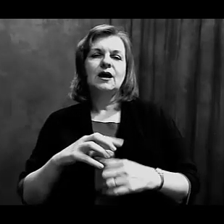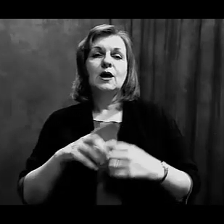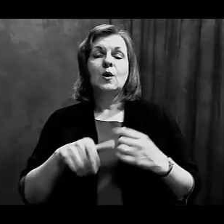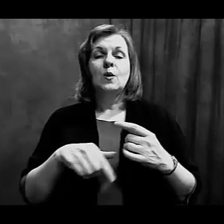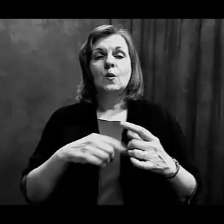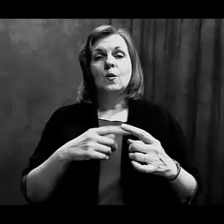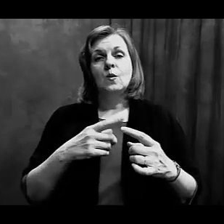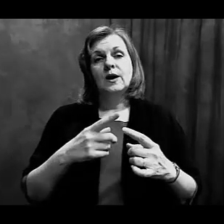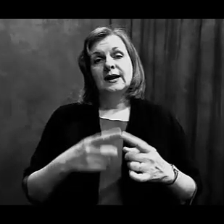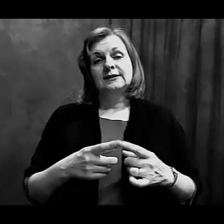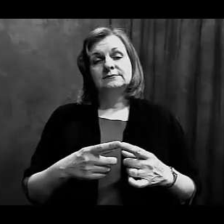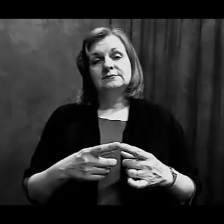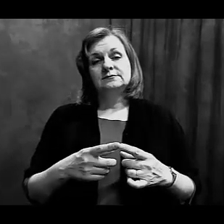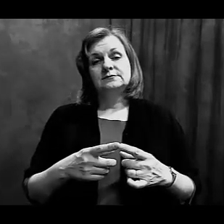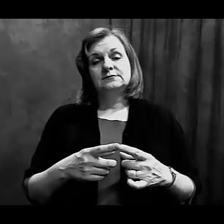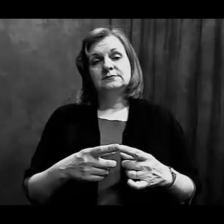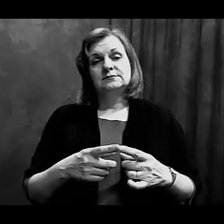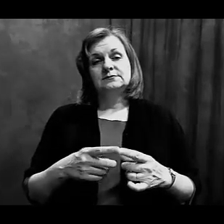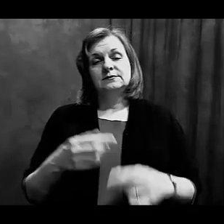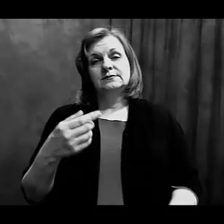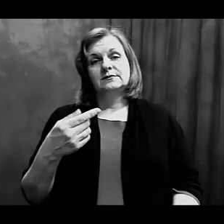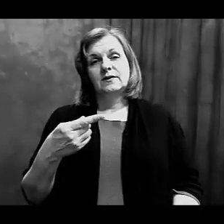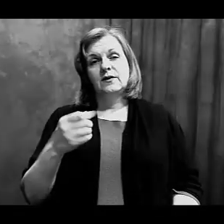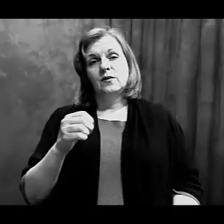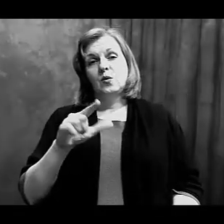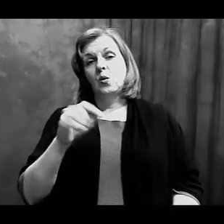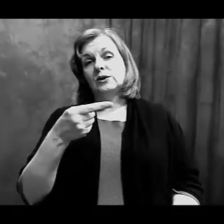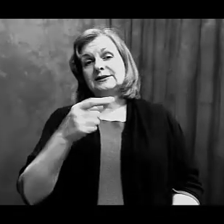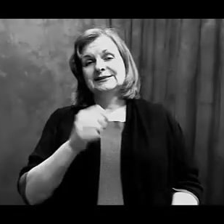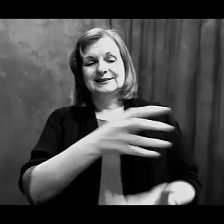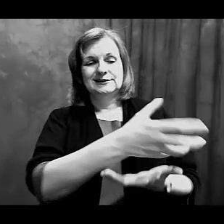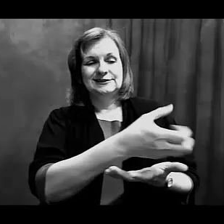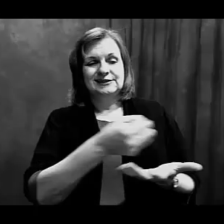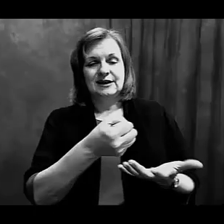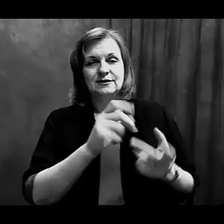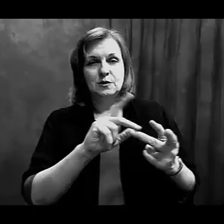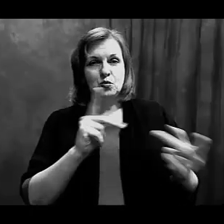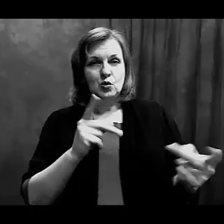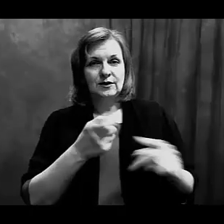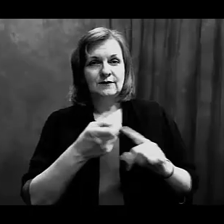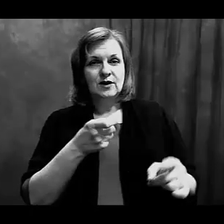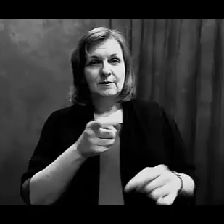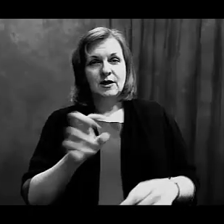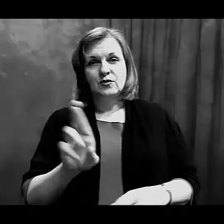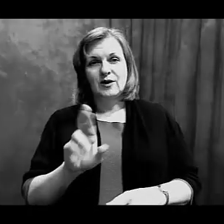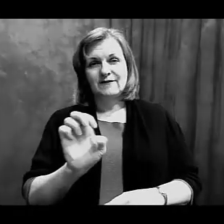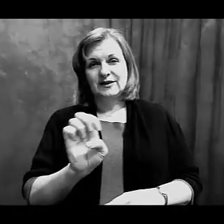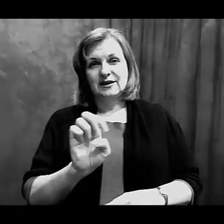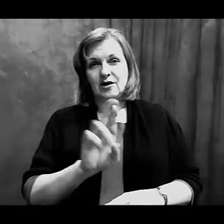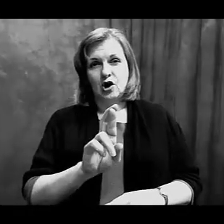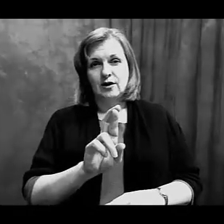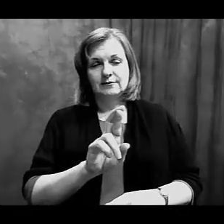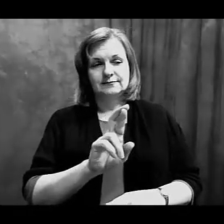so when they start picking up and proteins from the rough ER